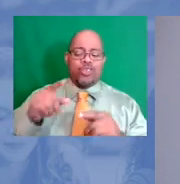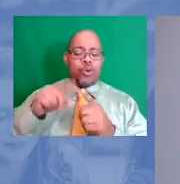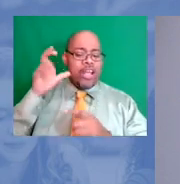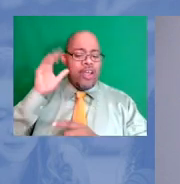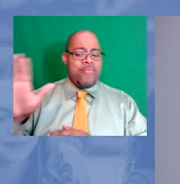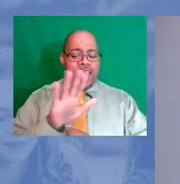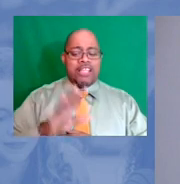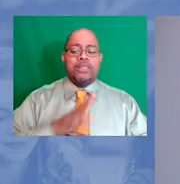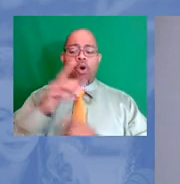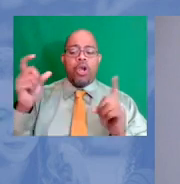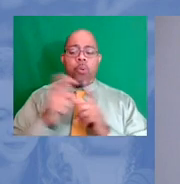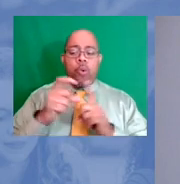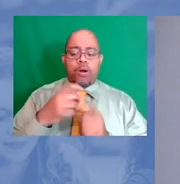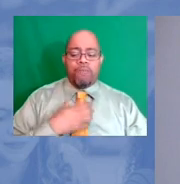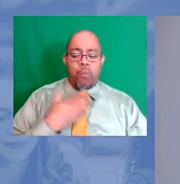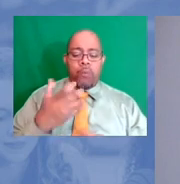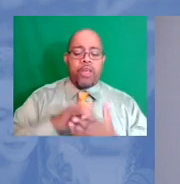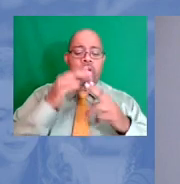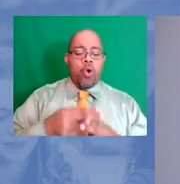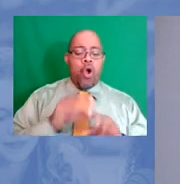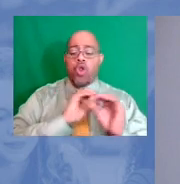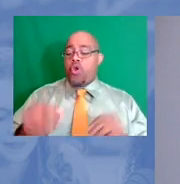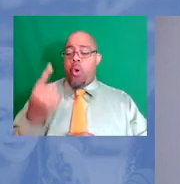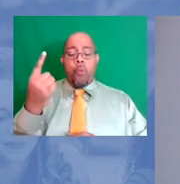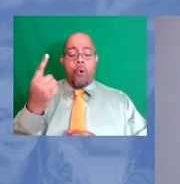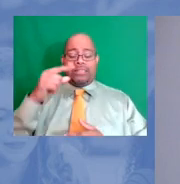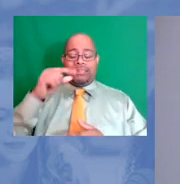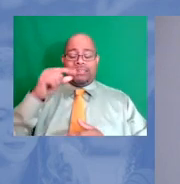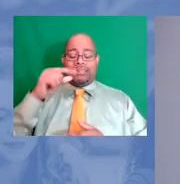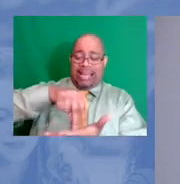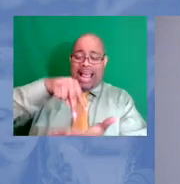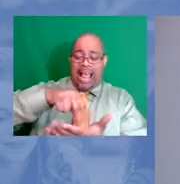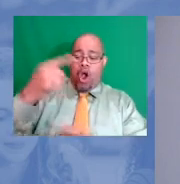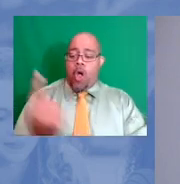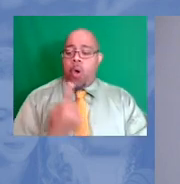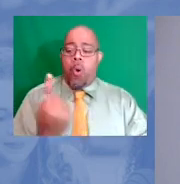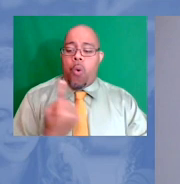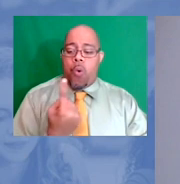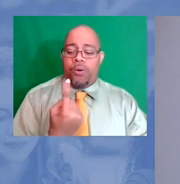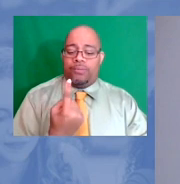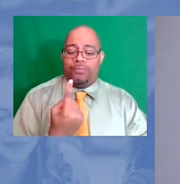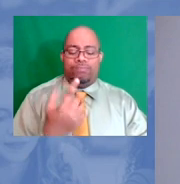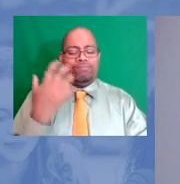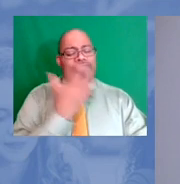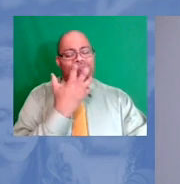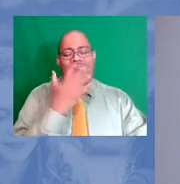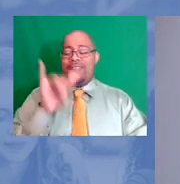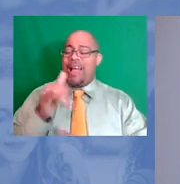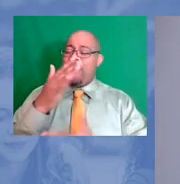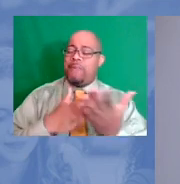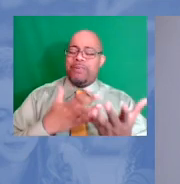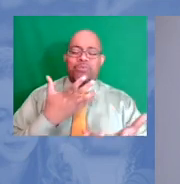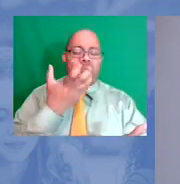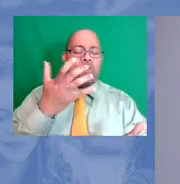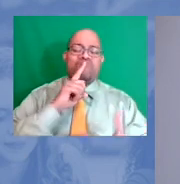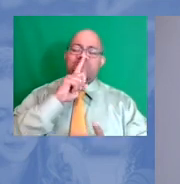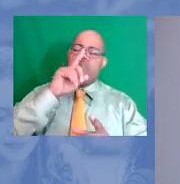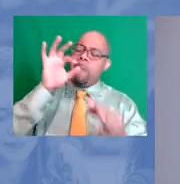IT'S CALLED NO ONE STANDING ALONE. THIS PIECE PERFECTLY CAPTURES THE SPIRIT OF